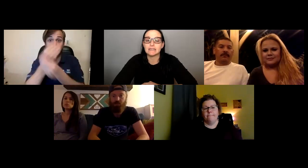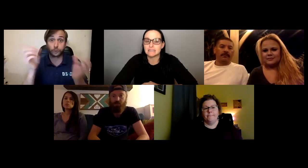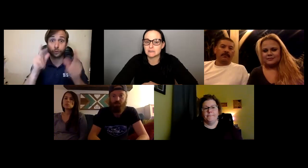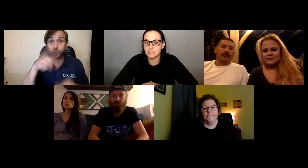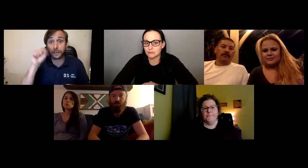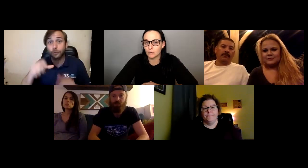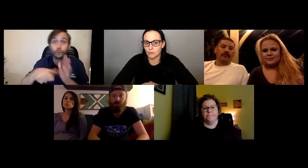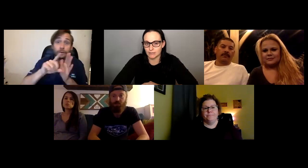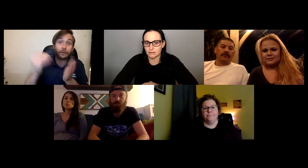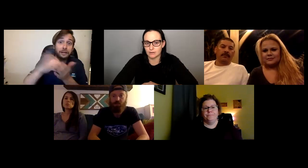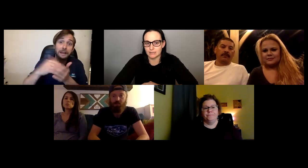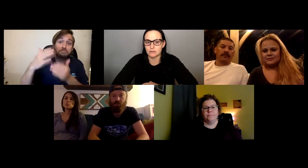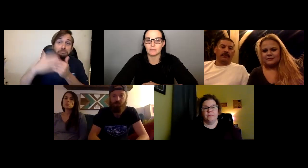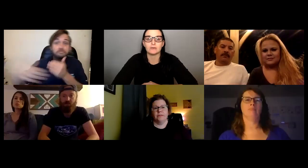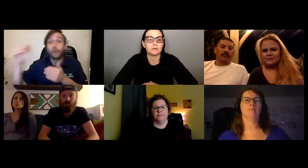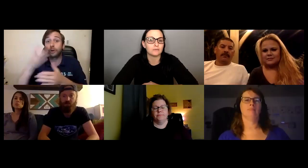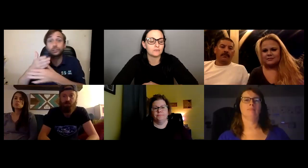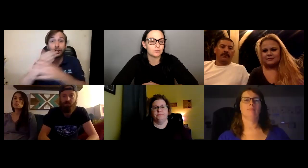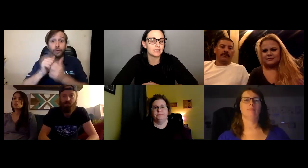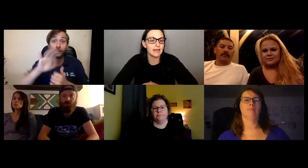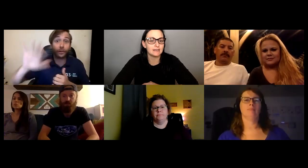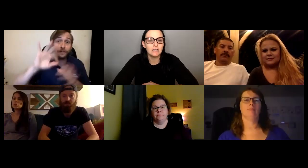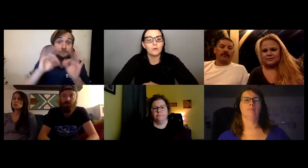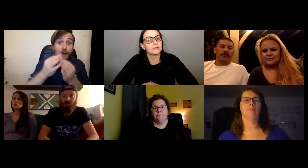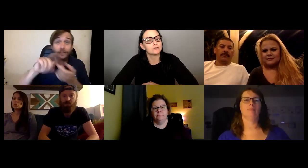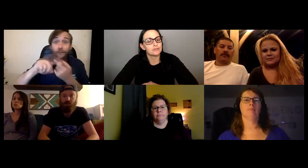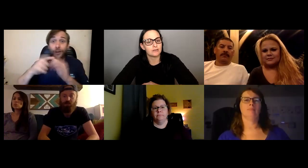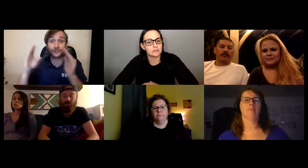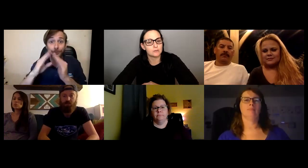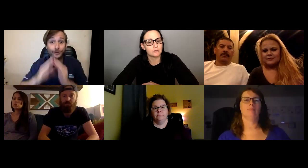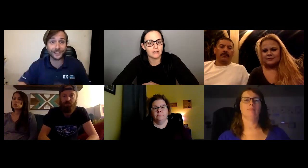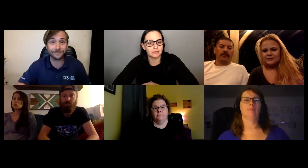is being recorded okay so that way you can review again or